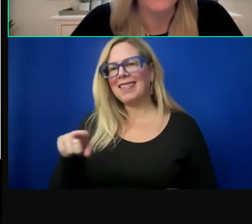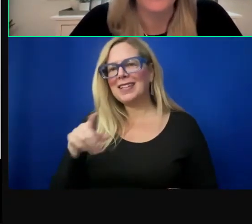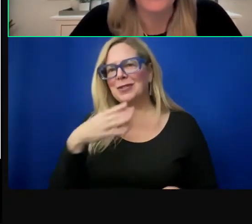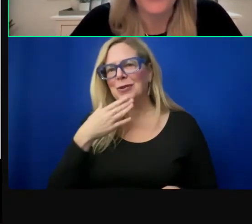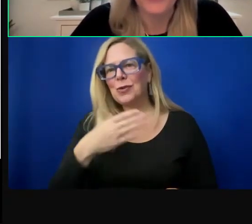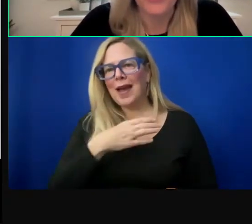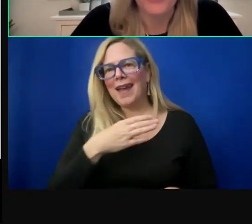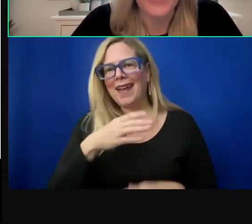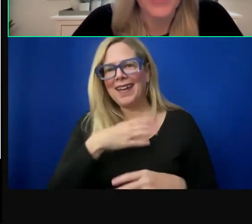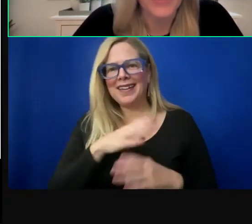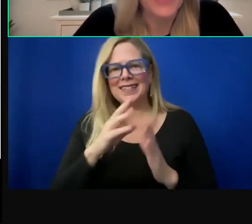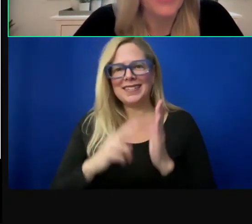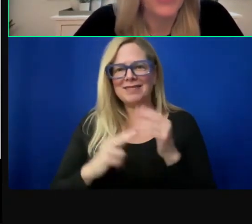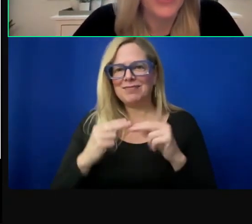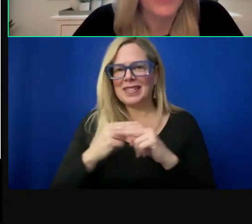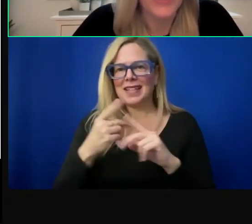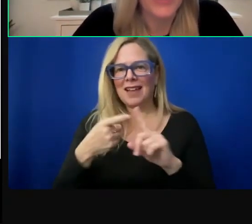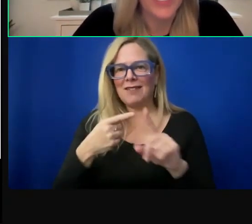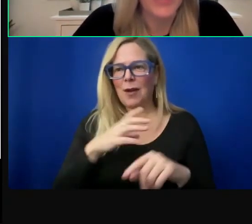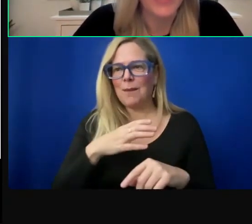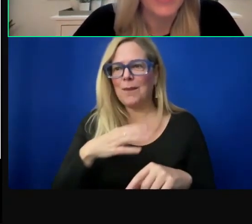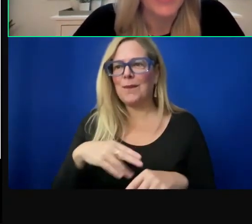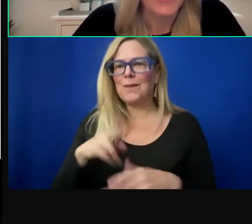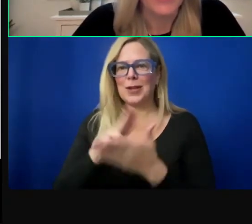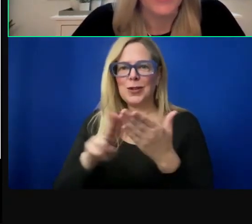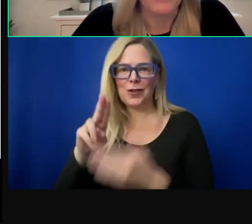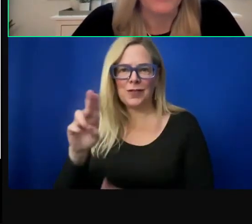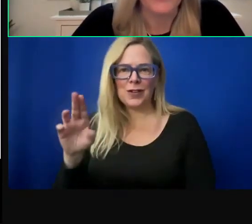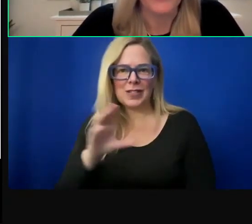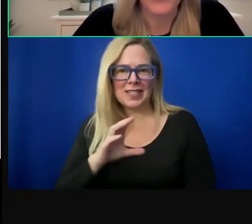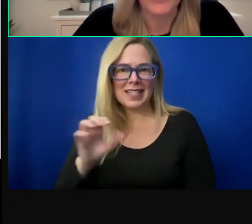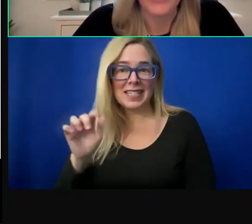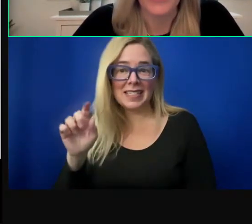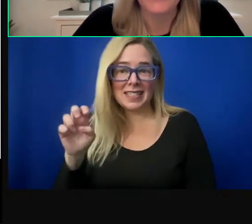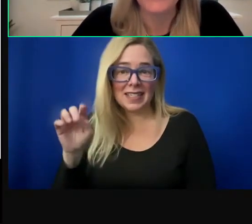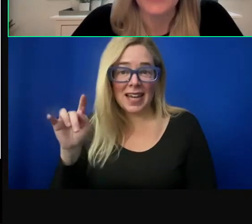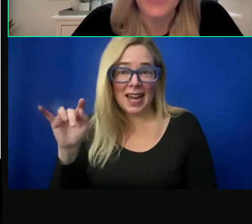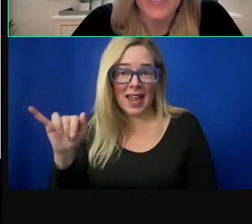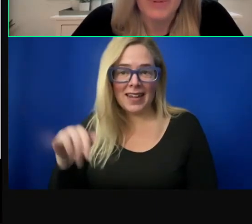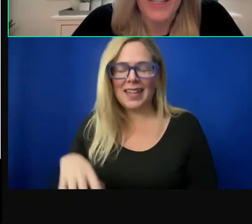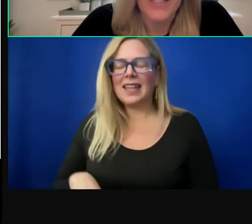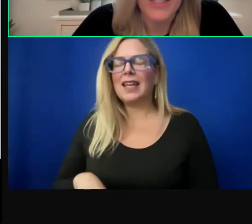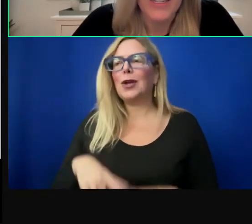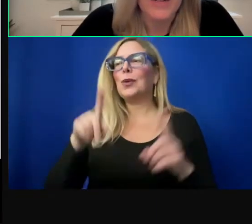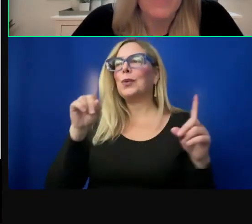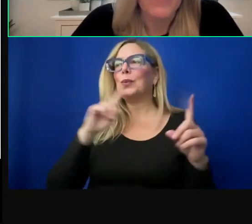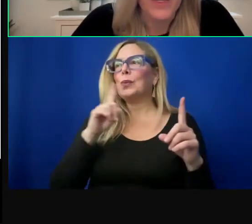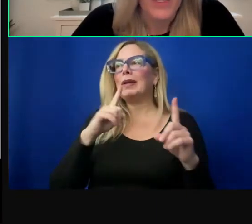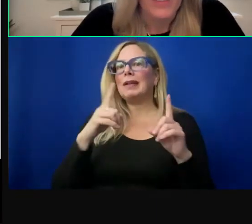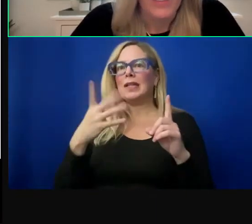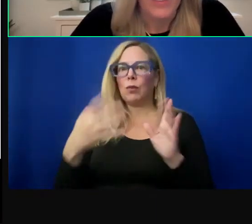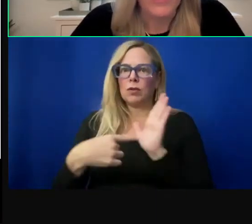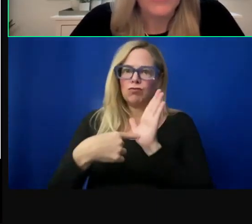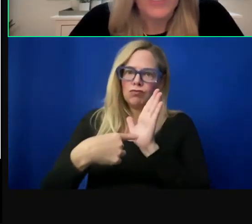Kara Ayers' group at University of Cincinnati, really intending to display this data. And Lisa